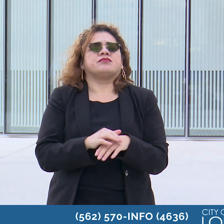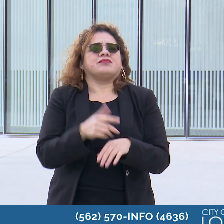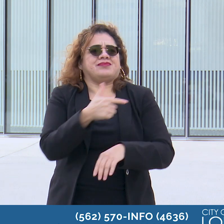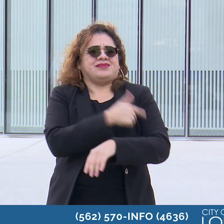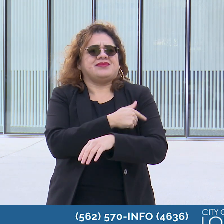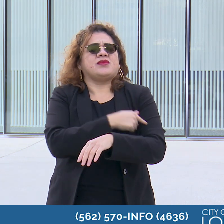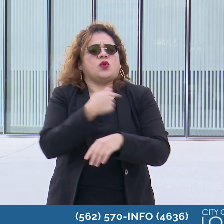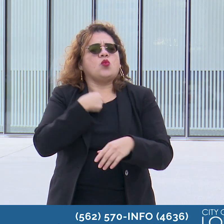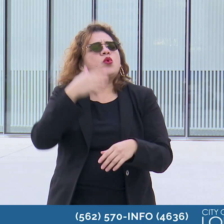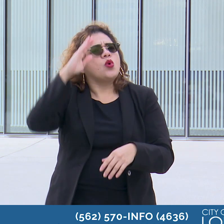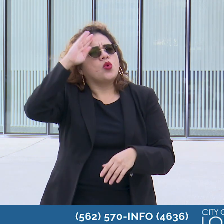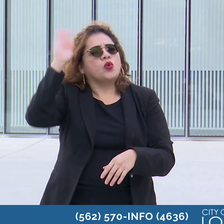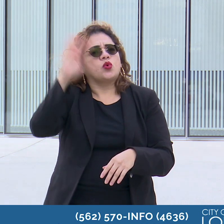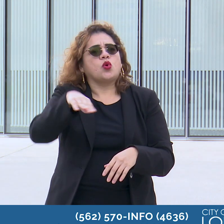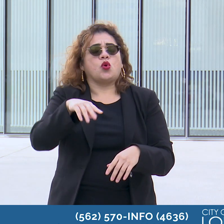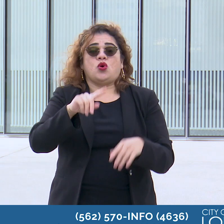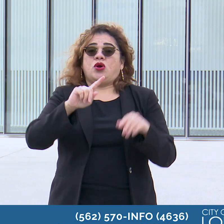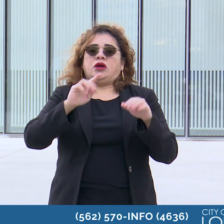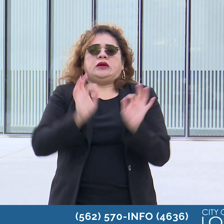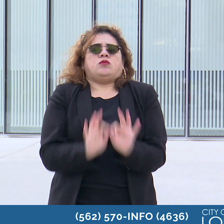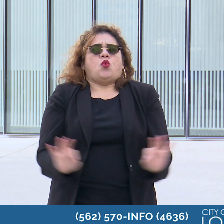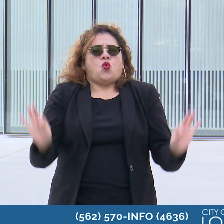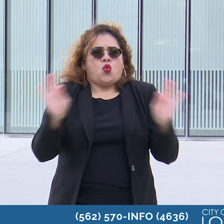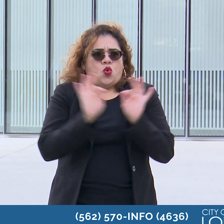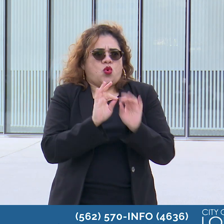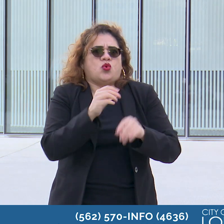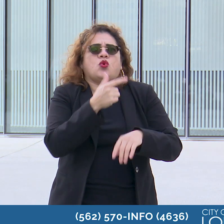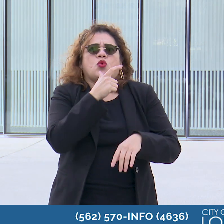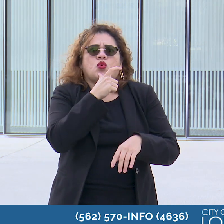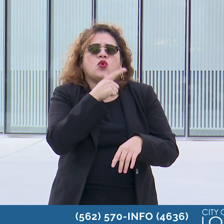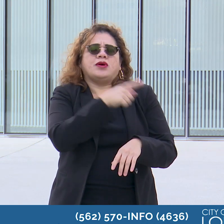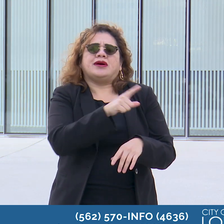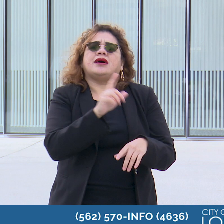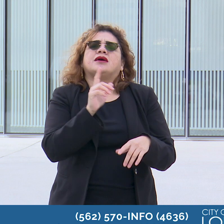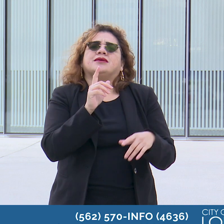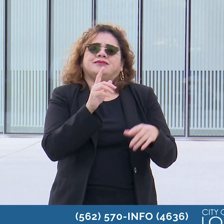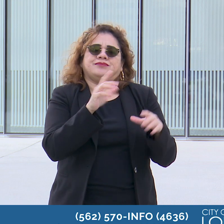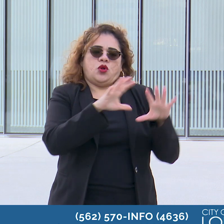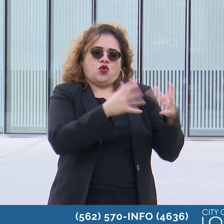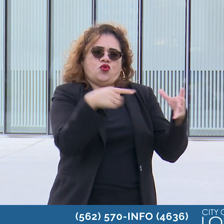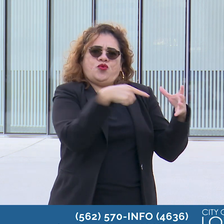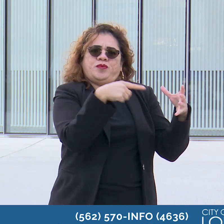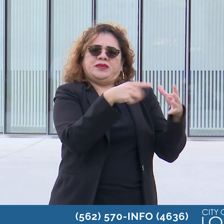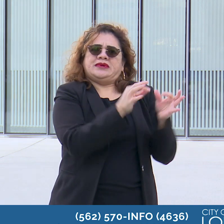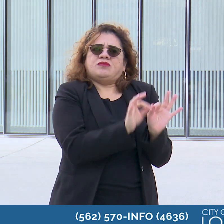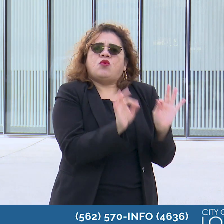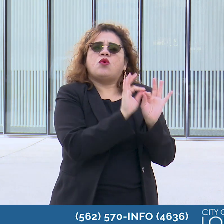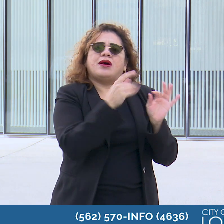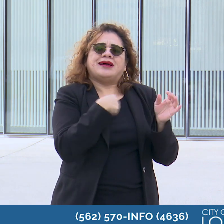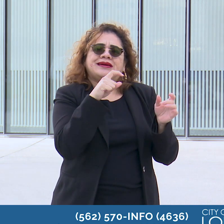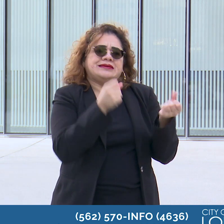is the first folks that should be vaccinated are the folks that need our support, our medical